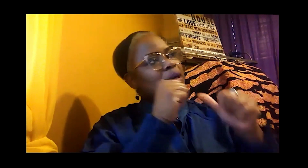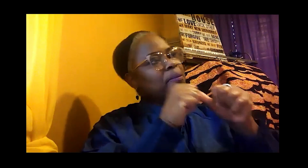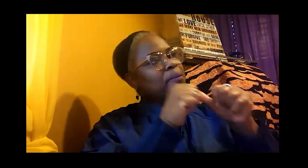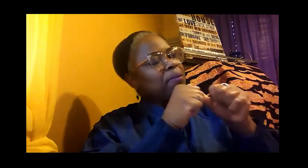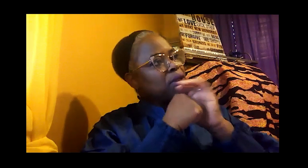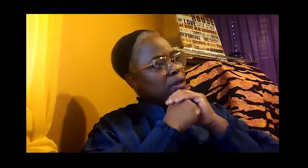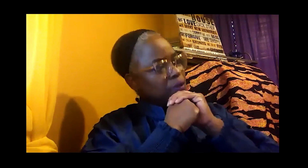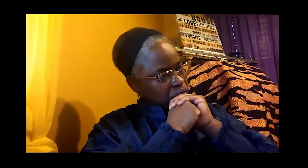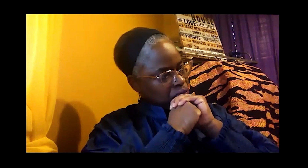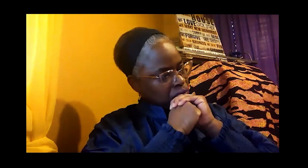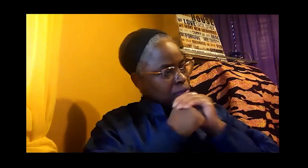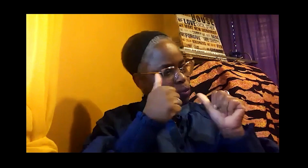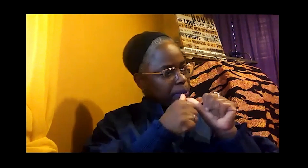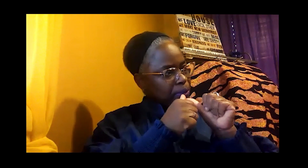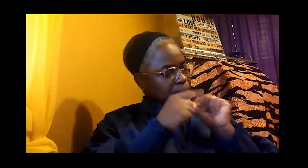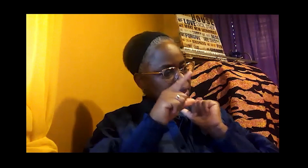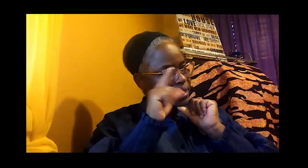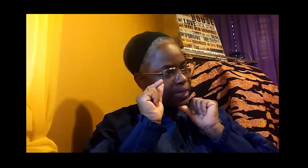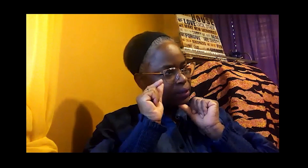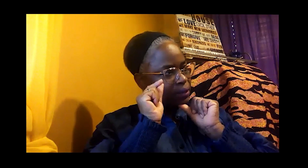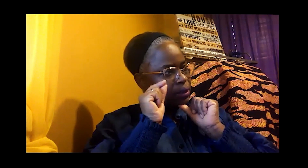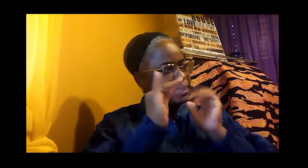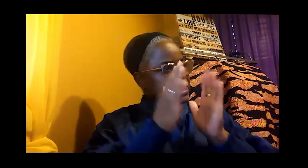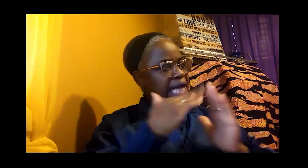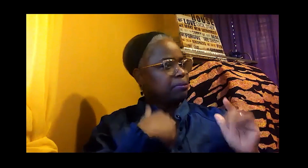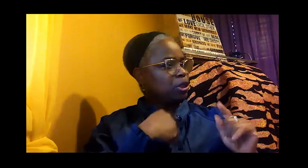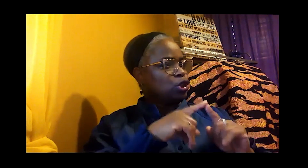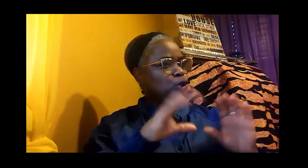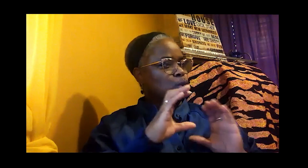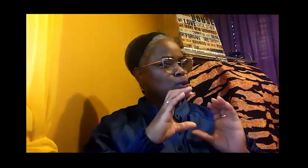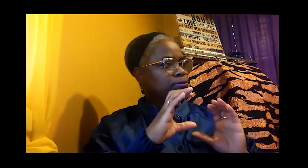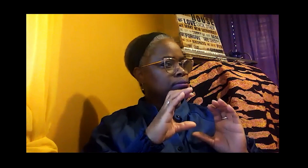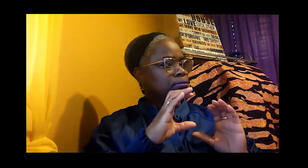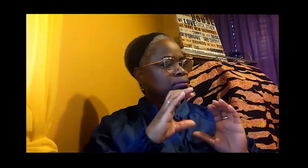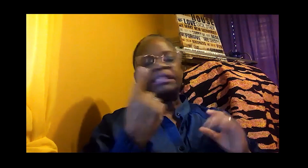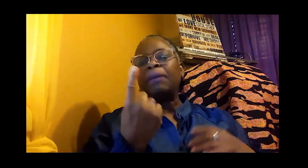If I recall correctly, someone from Gallaudet University asked me to be involved in an event on